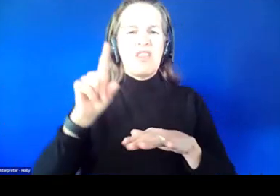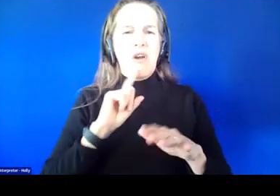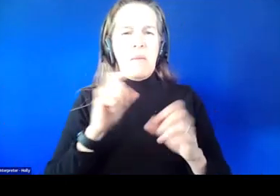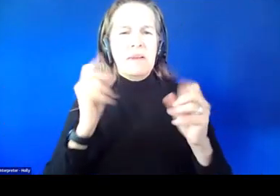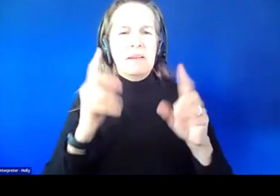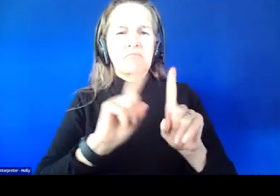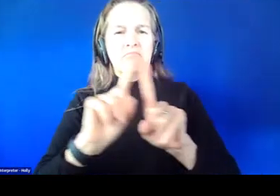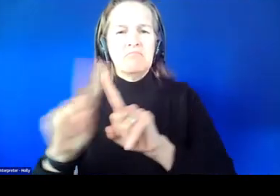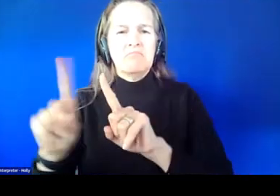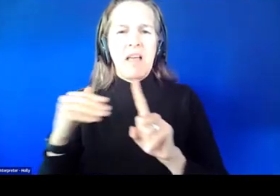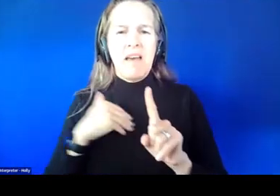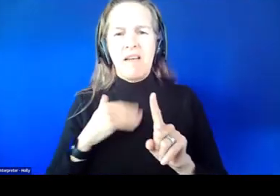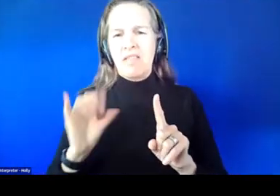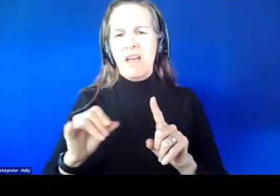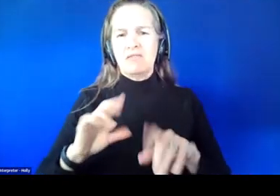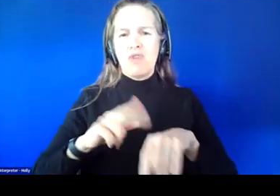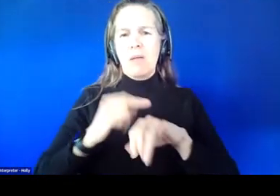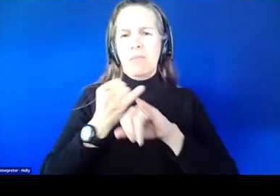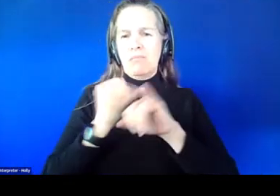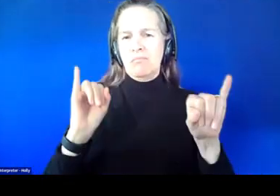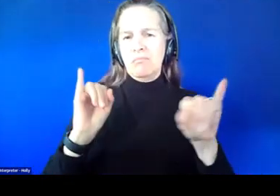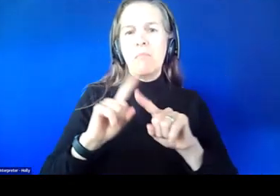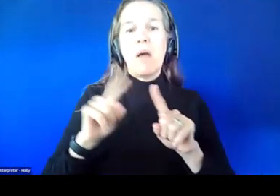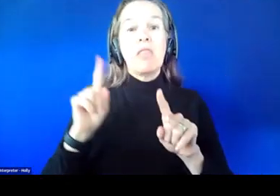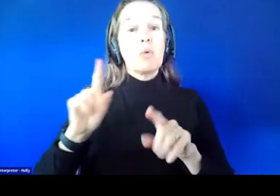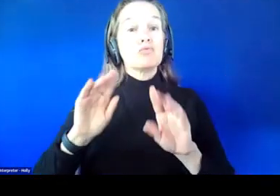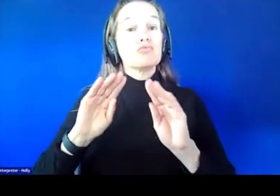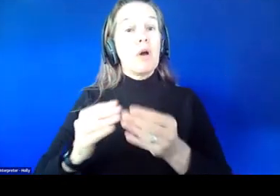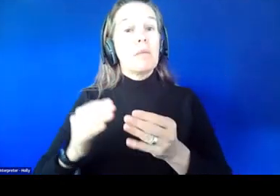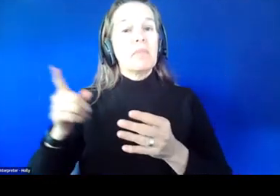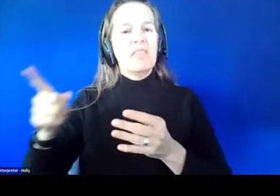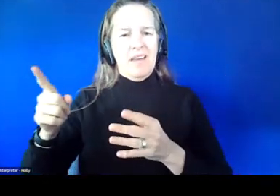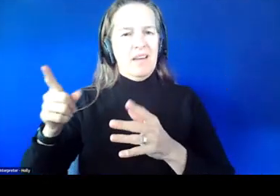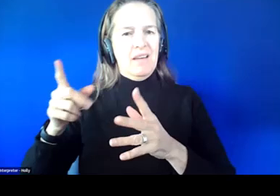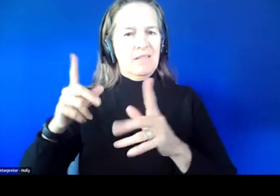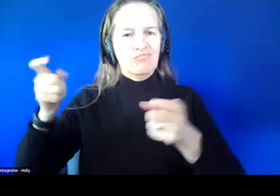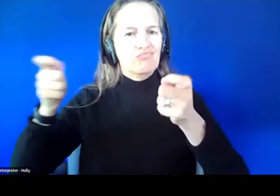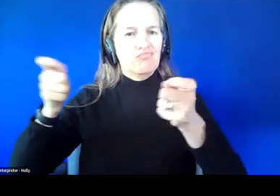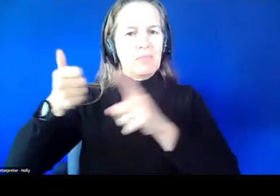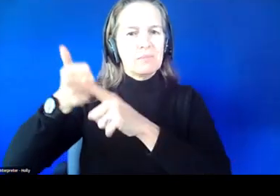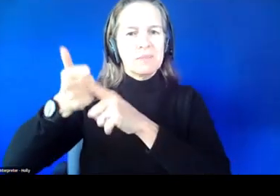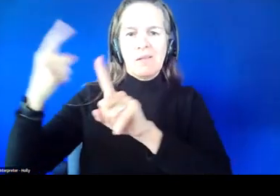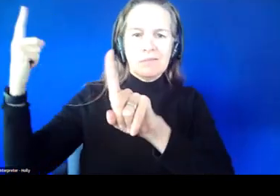but really tribal nations have been governing themselves since the beginning, since their beginning.